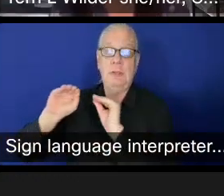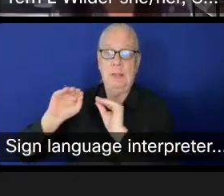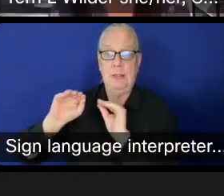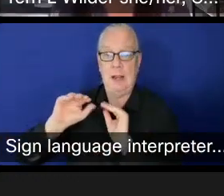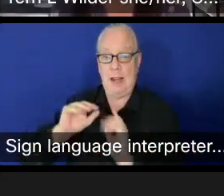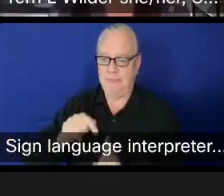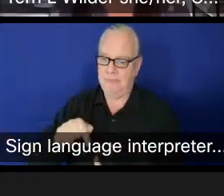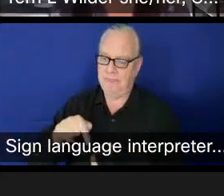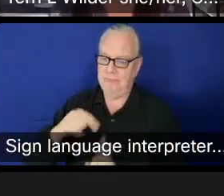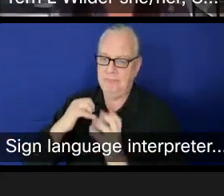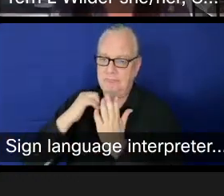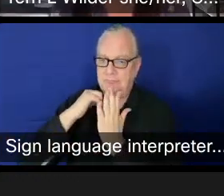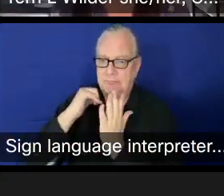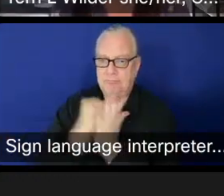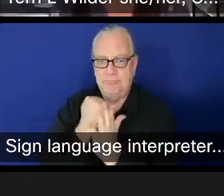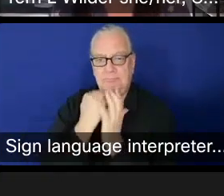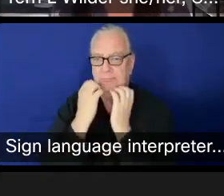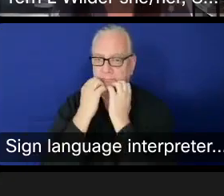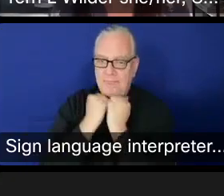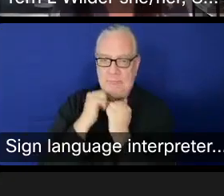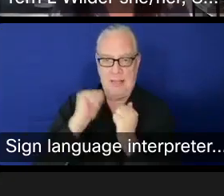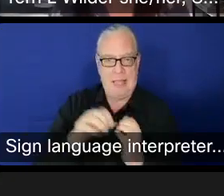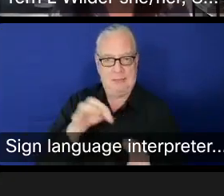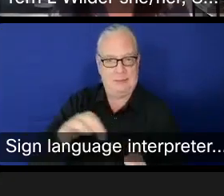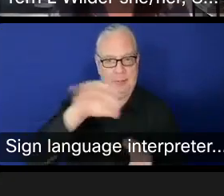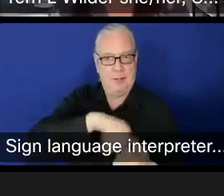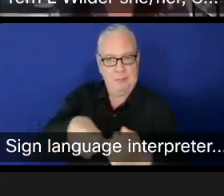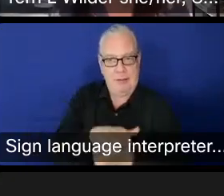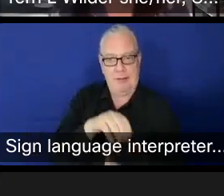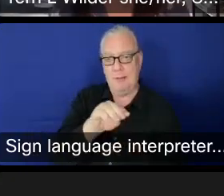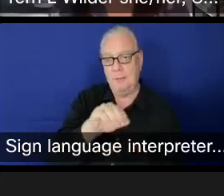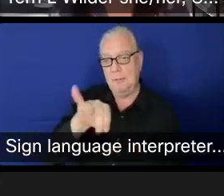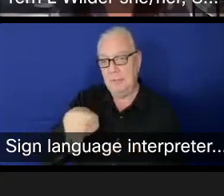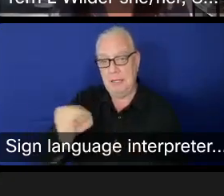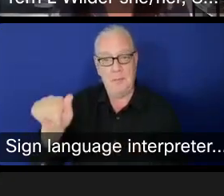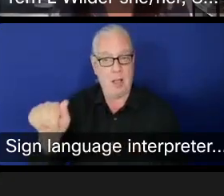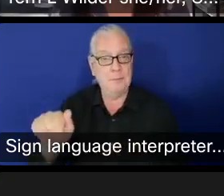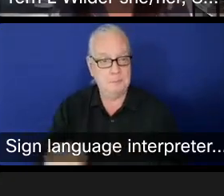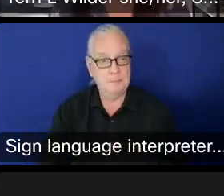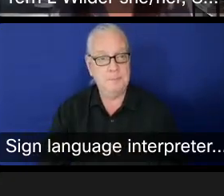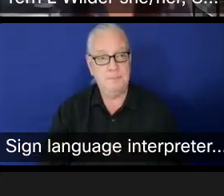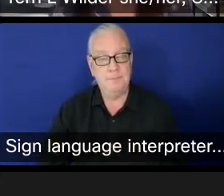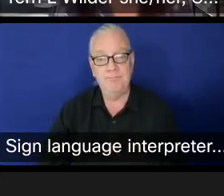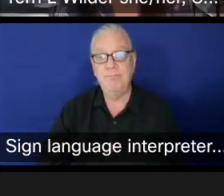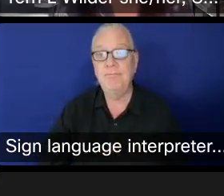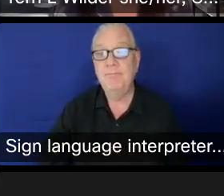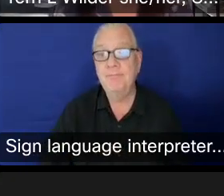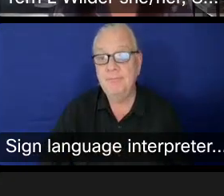the spirit of MIPA. Next slide, please. So, I'll end here by